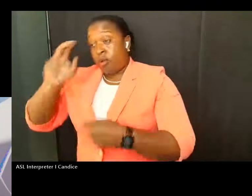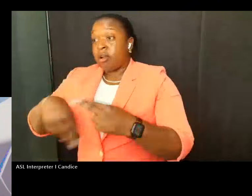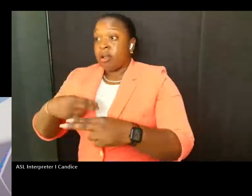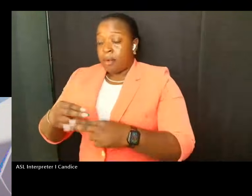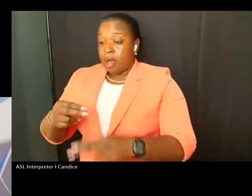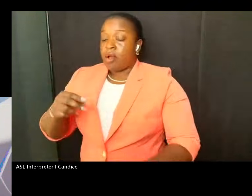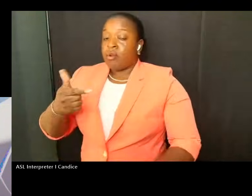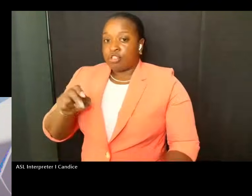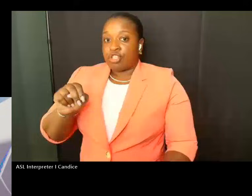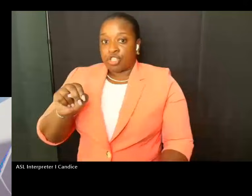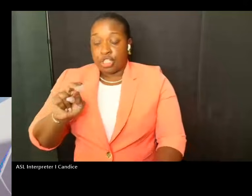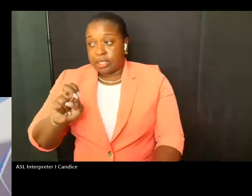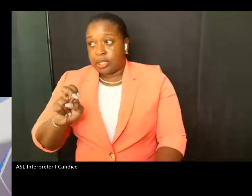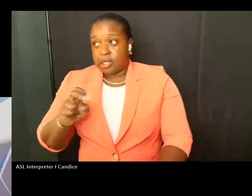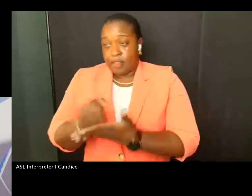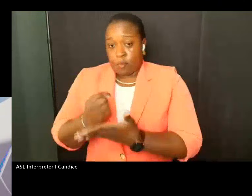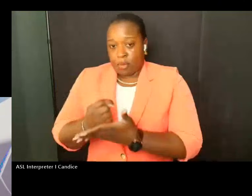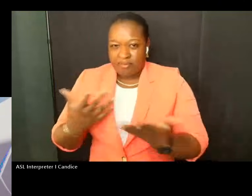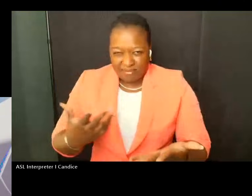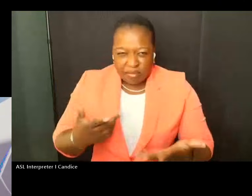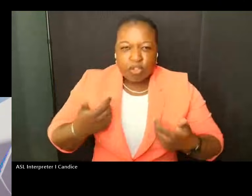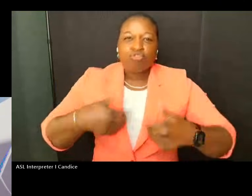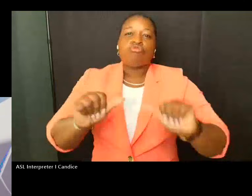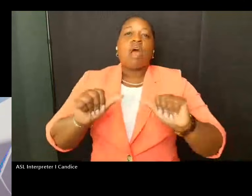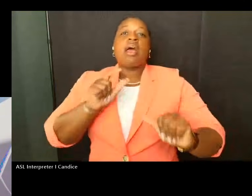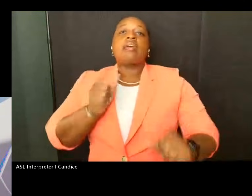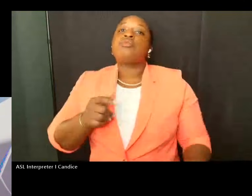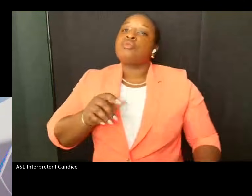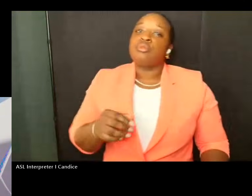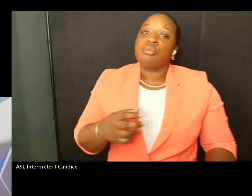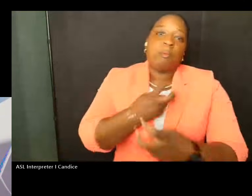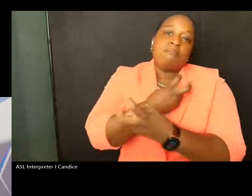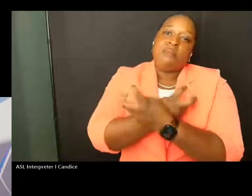Now we tried to look into the bone marrow transplant, but the bone marrow transplant,